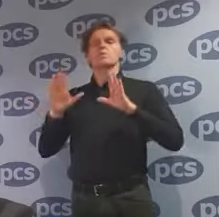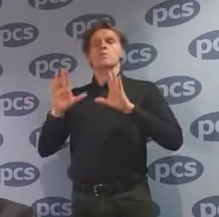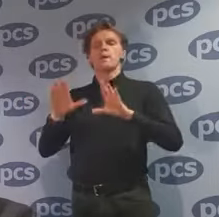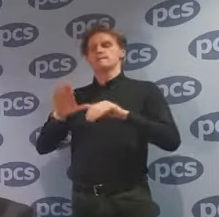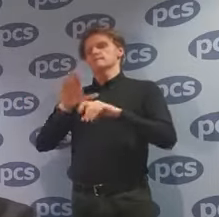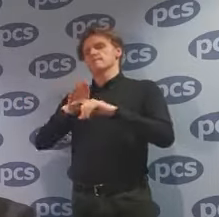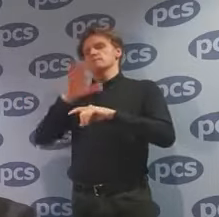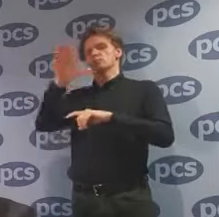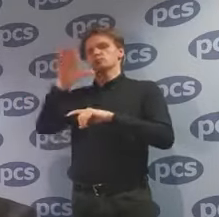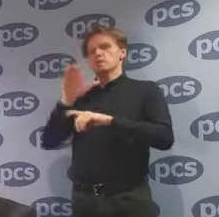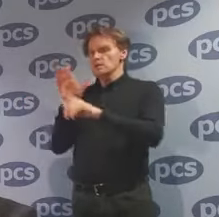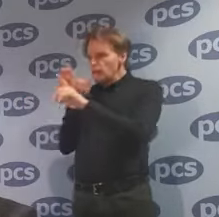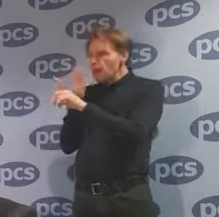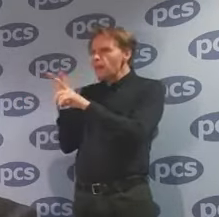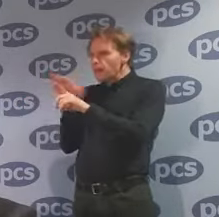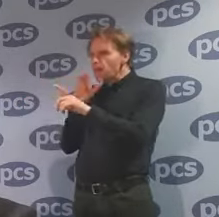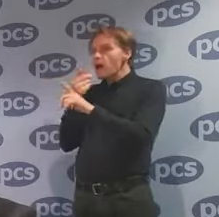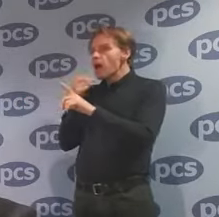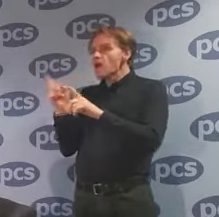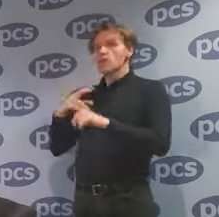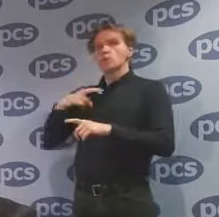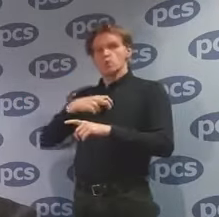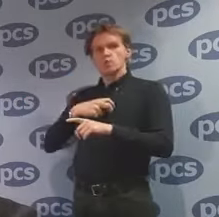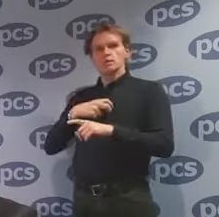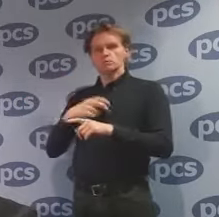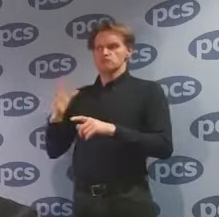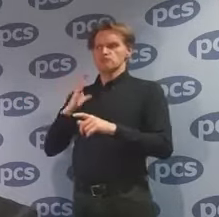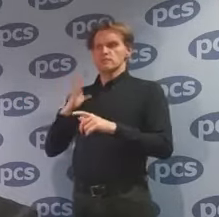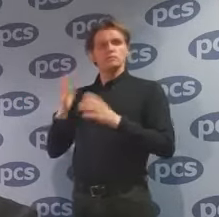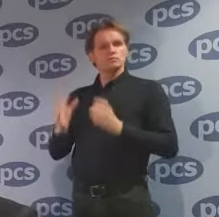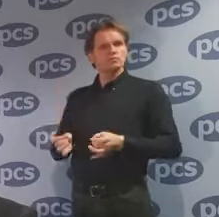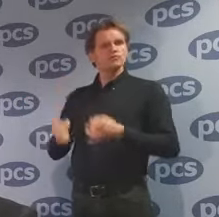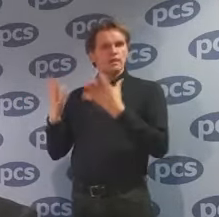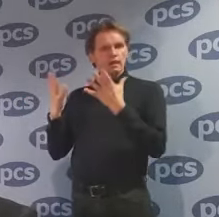new year and I think therefore the key for us is to be preparing ourselves for